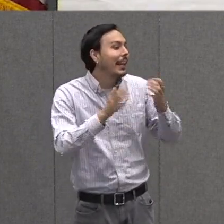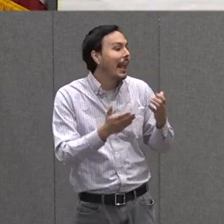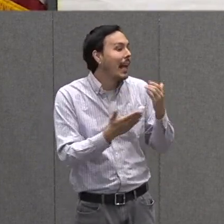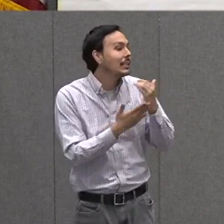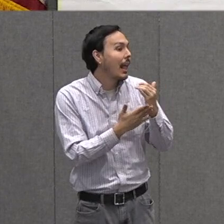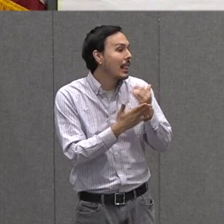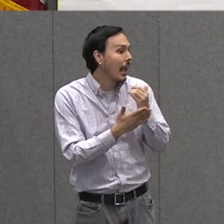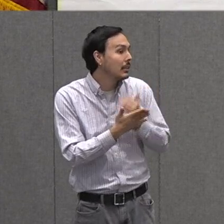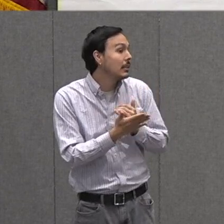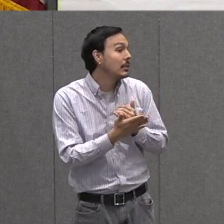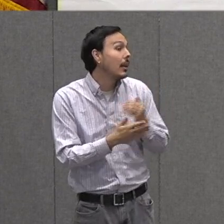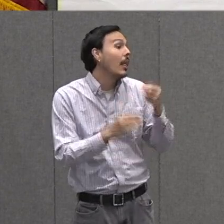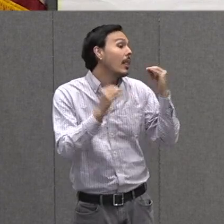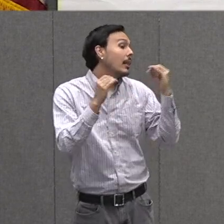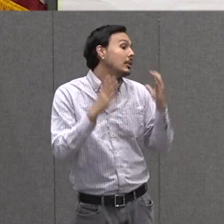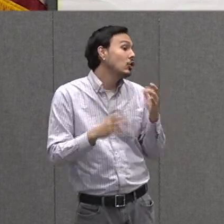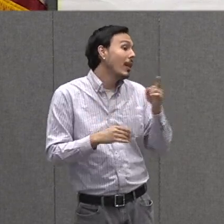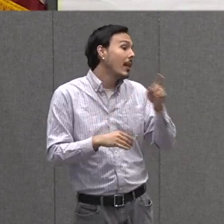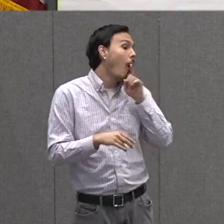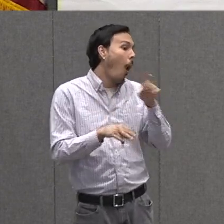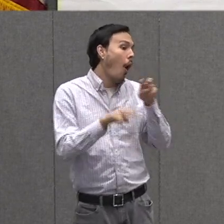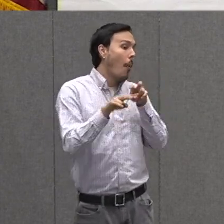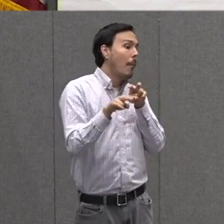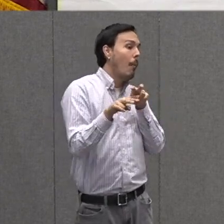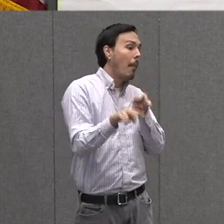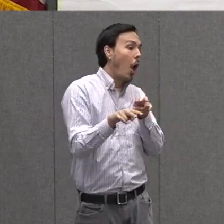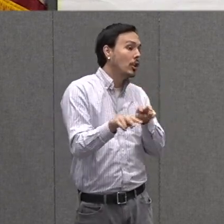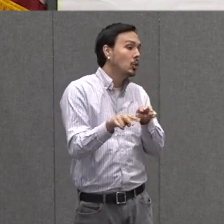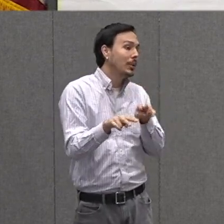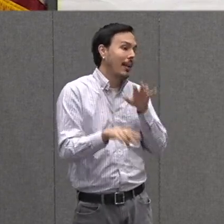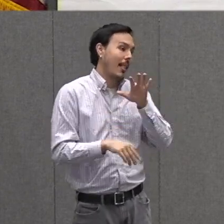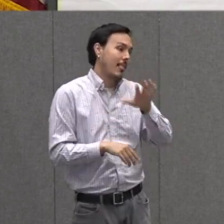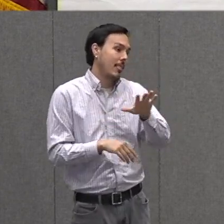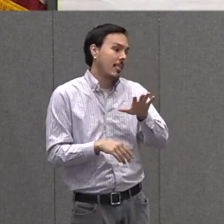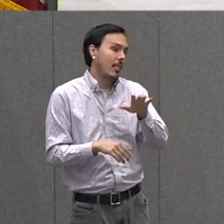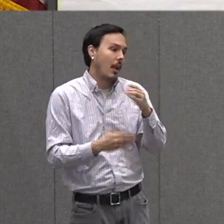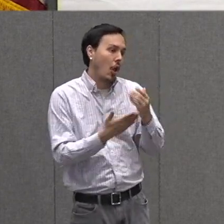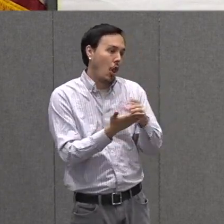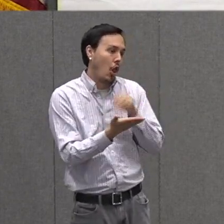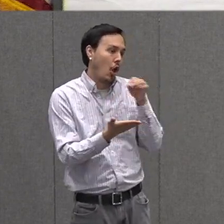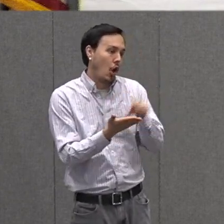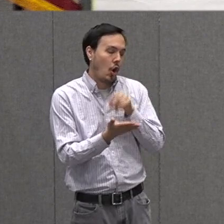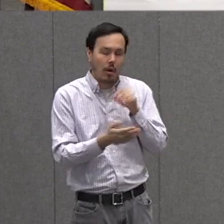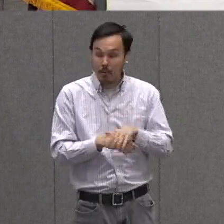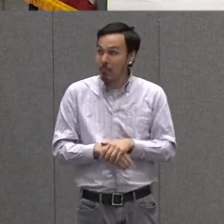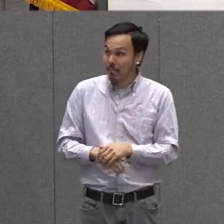and the teacher is monitoring their learning. I think, that's what it looks like to me